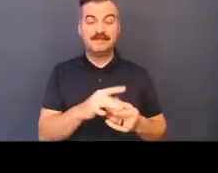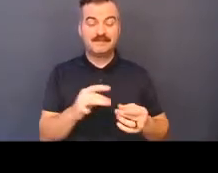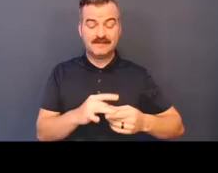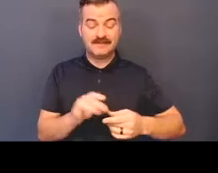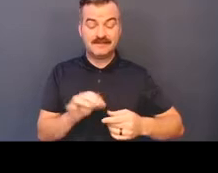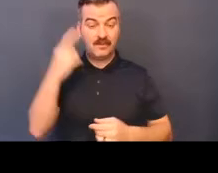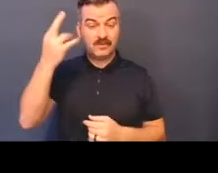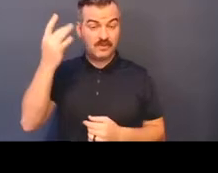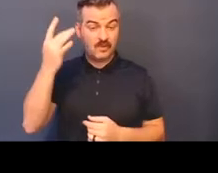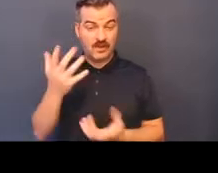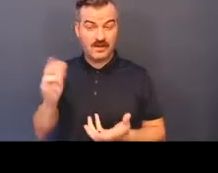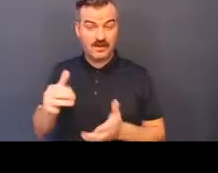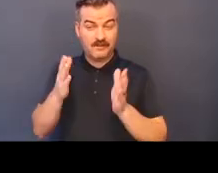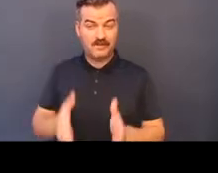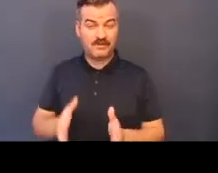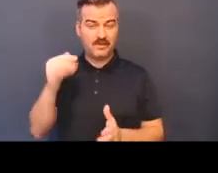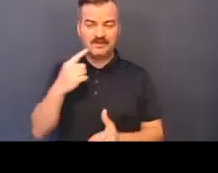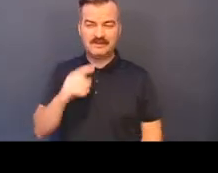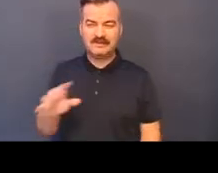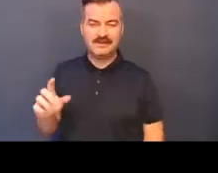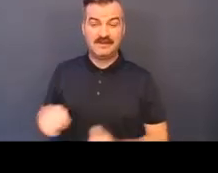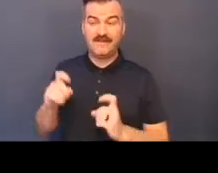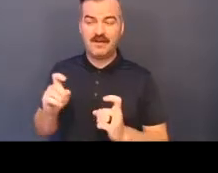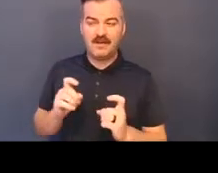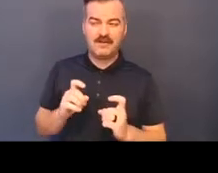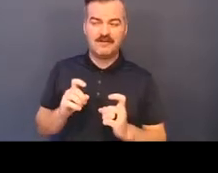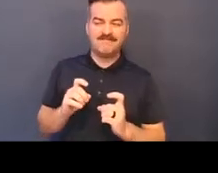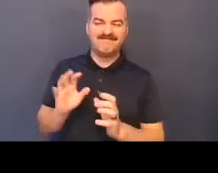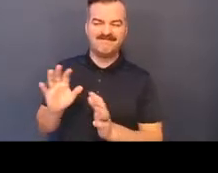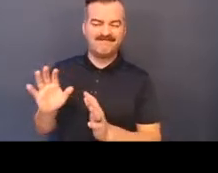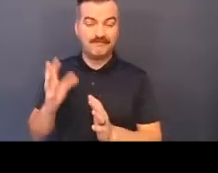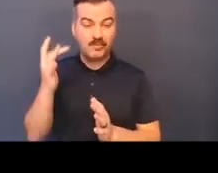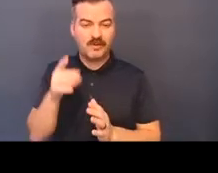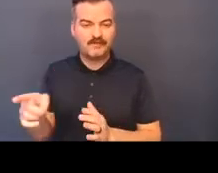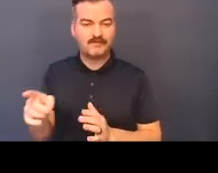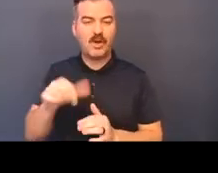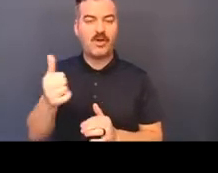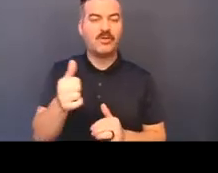why such a person would be denied life saving care via triage is because a third party judge,